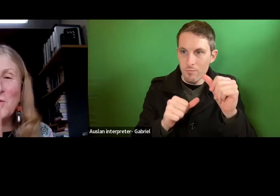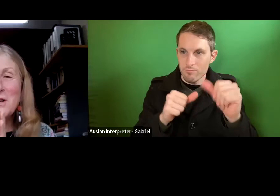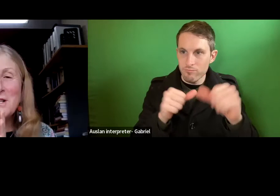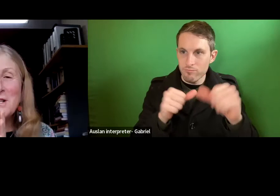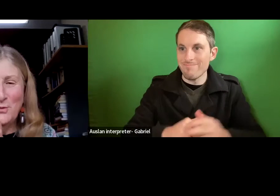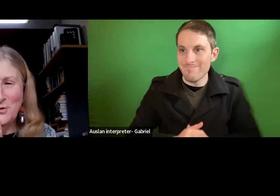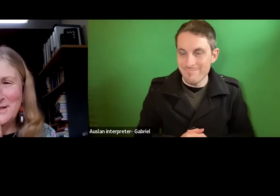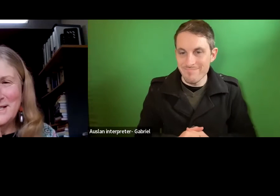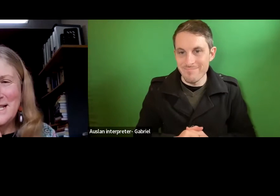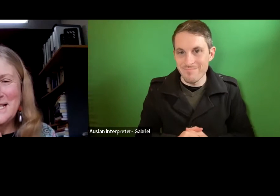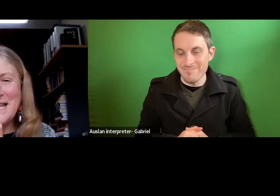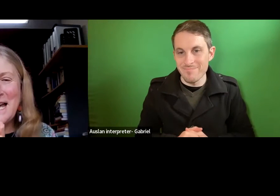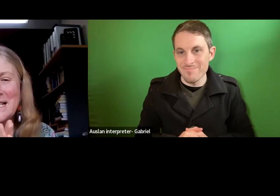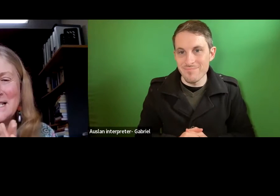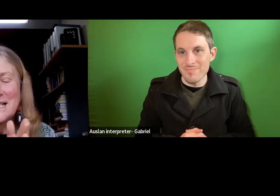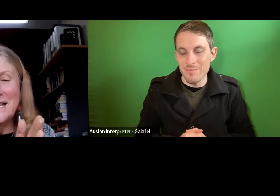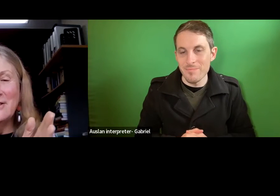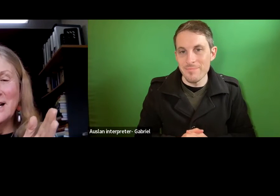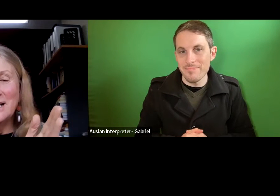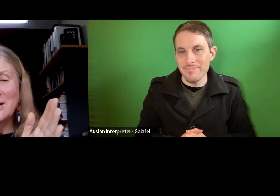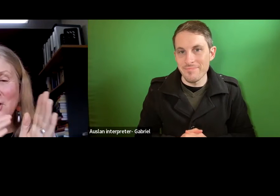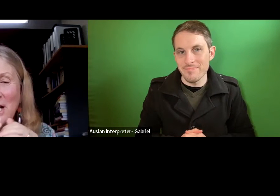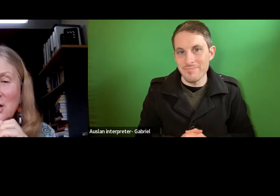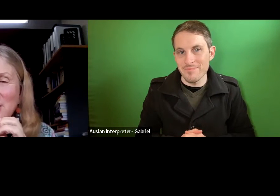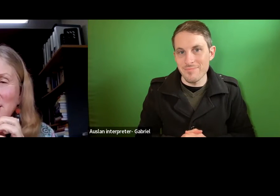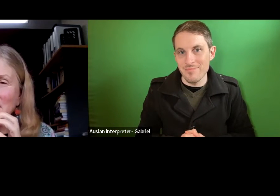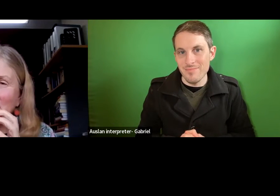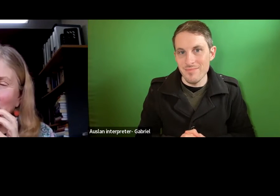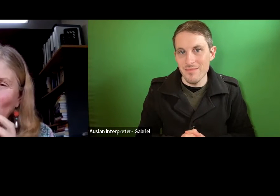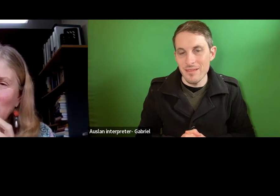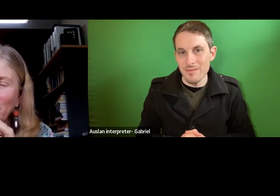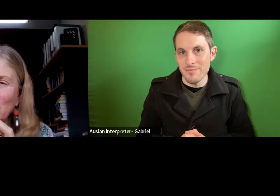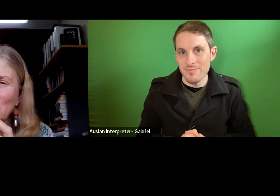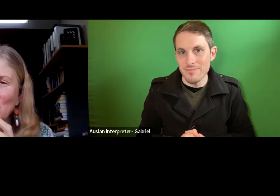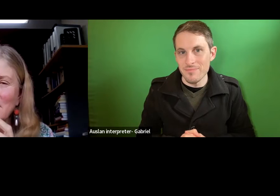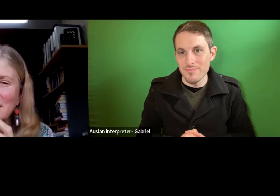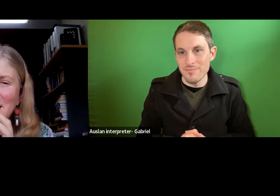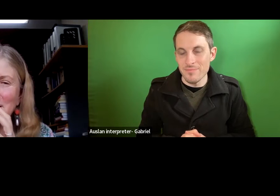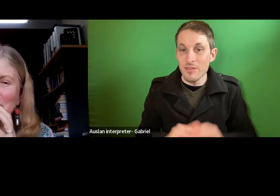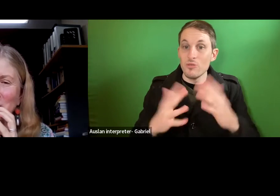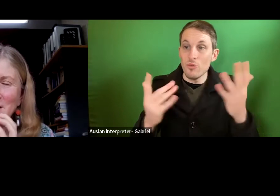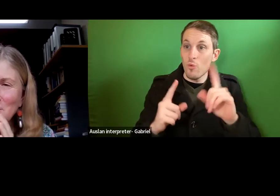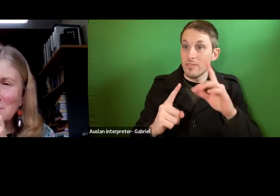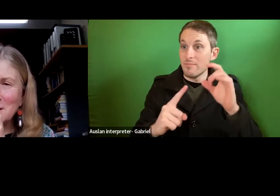What is important is that there are changes for different students in the symptoms